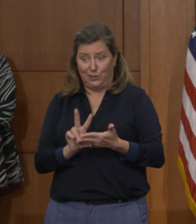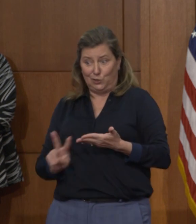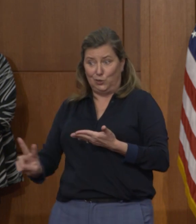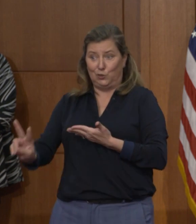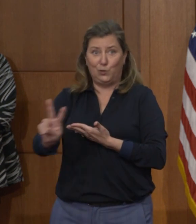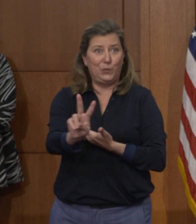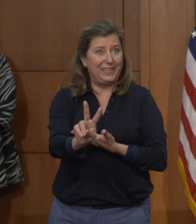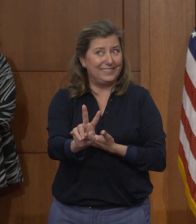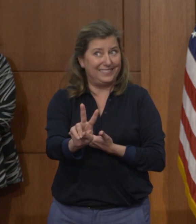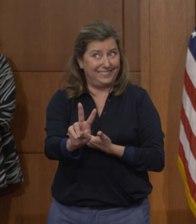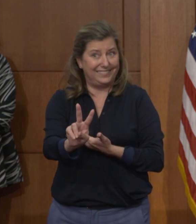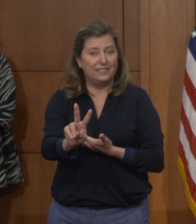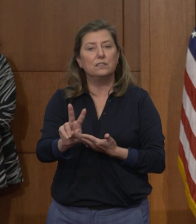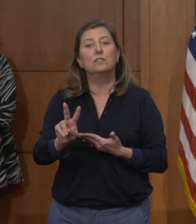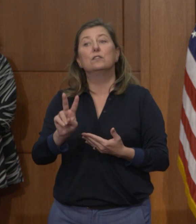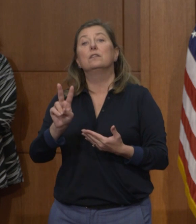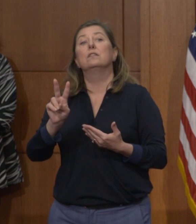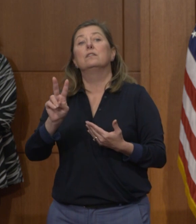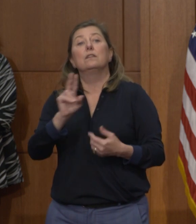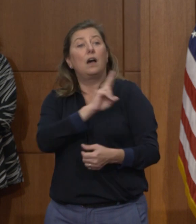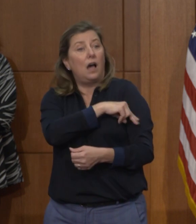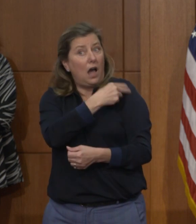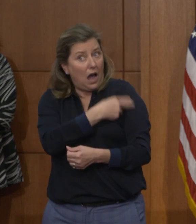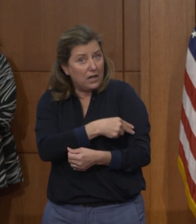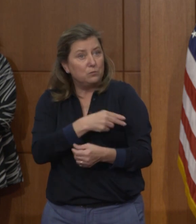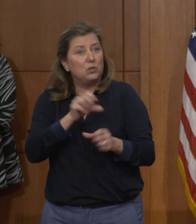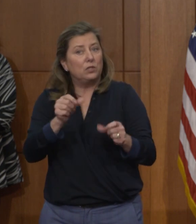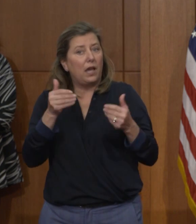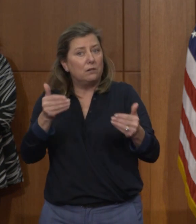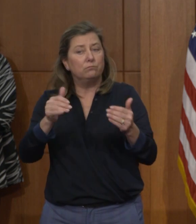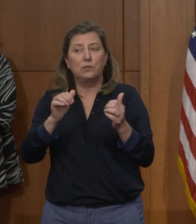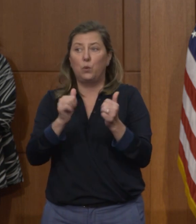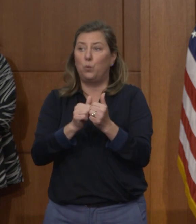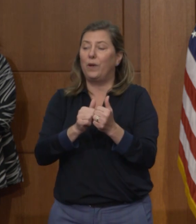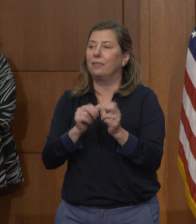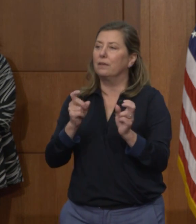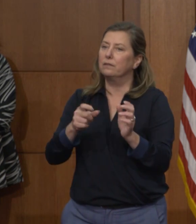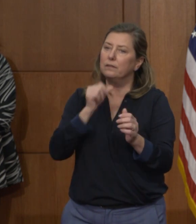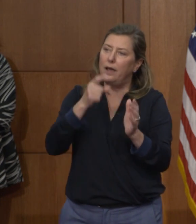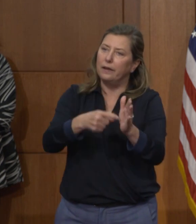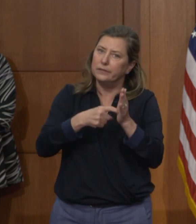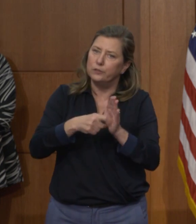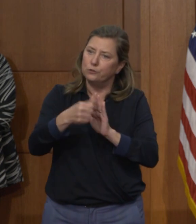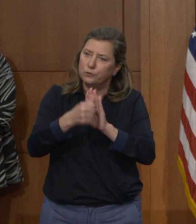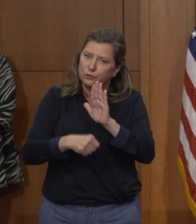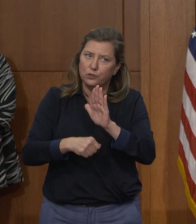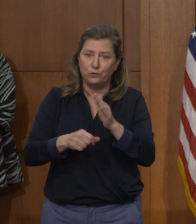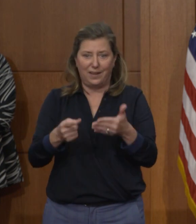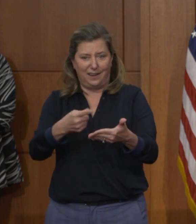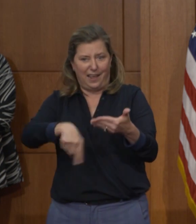we are hopeful that we have hit our peak. Um, as you know, businesses have been, uh, asked to close through may the eighth,